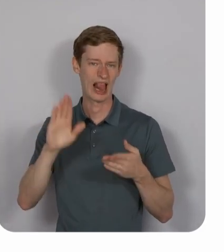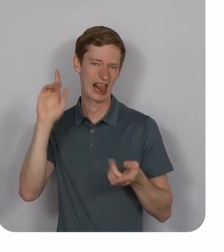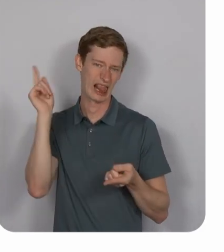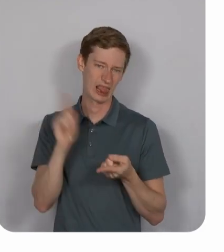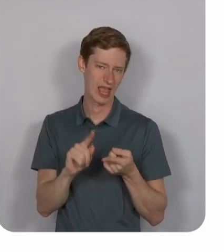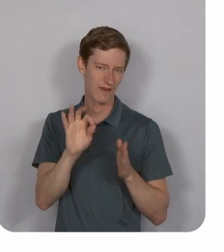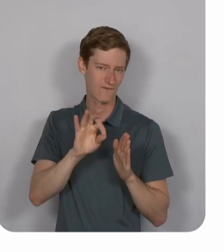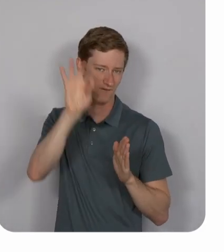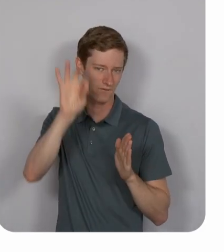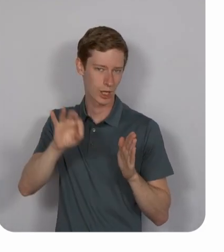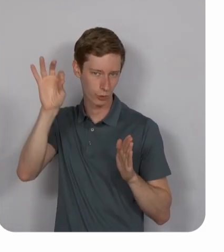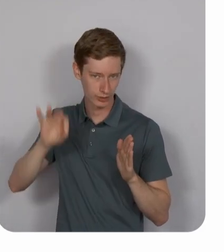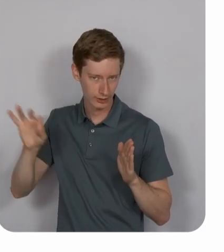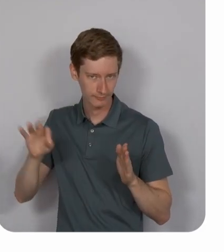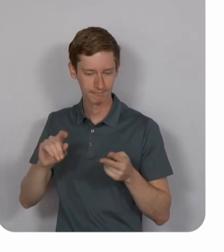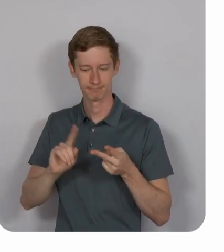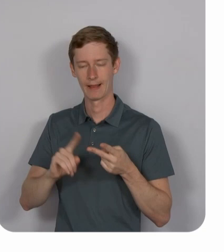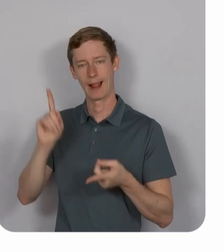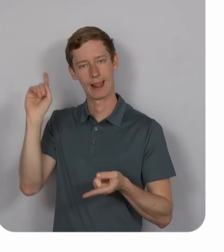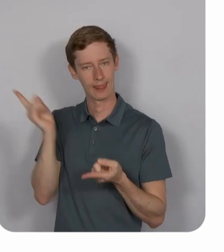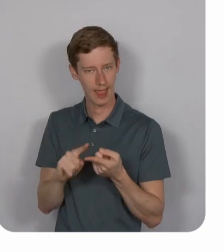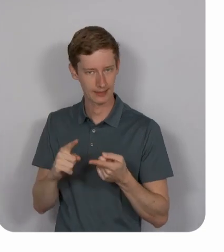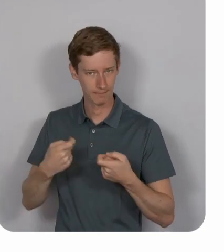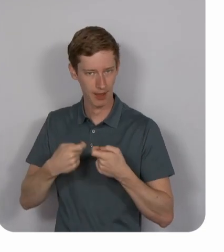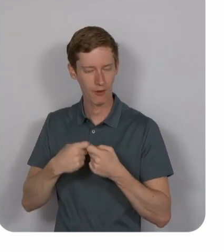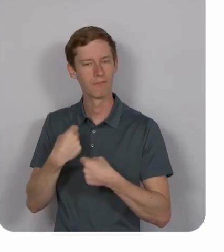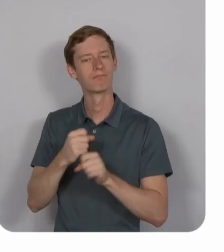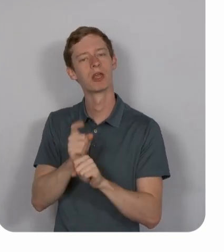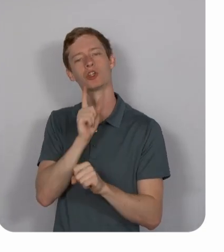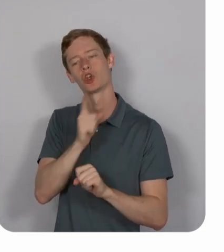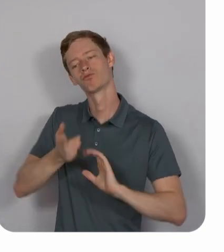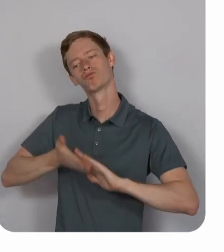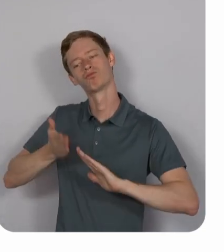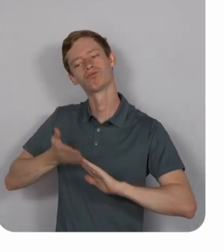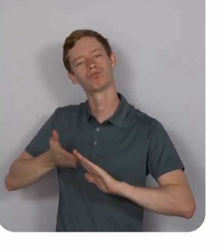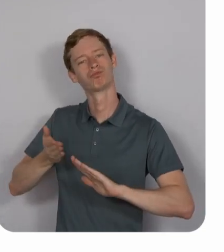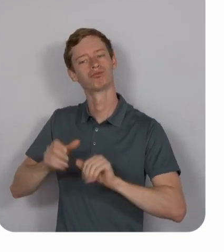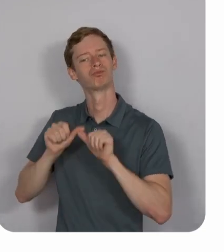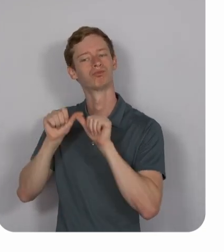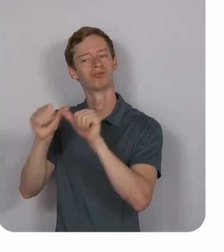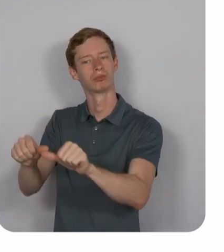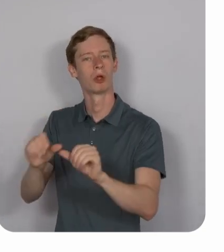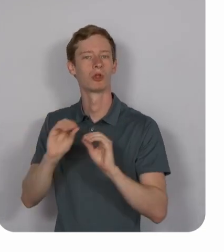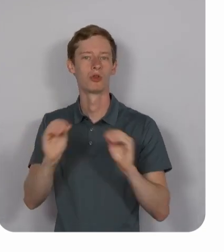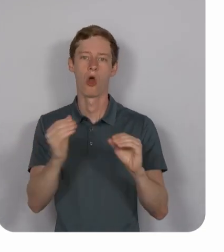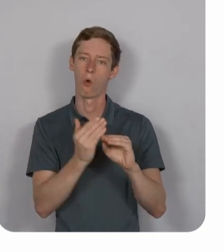the device can continue to function normally while these applications run without overheating or experiencing a brownout.